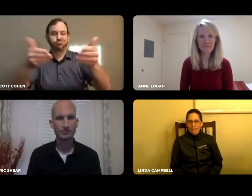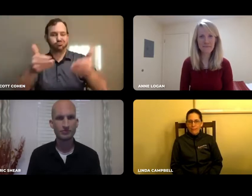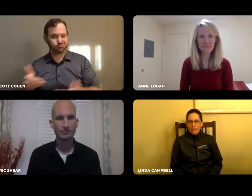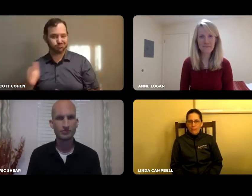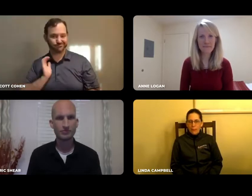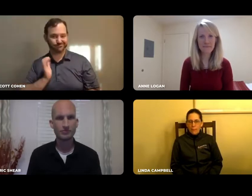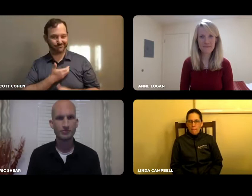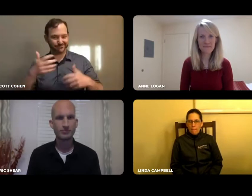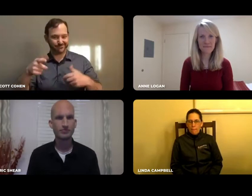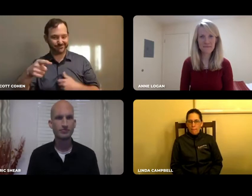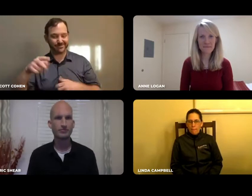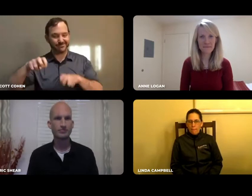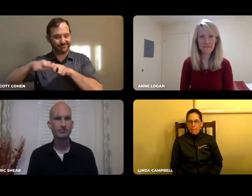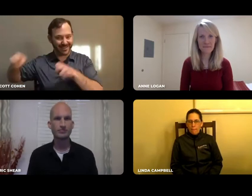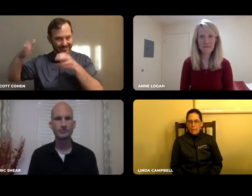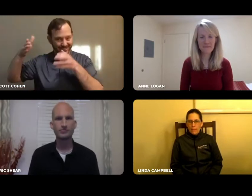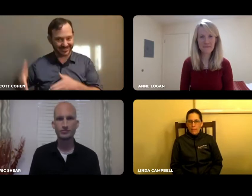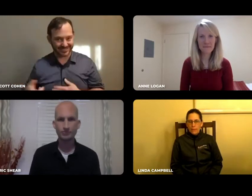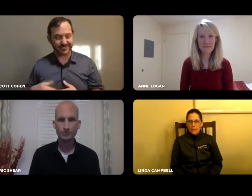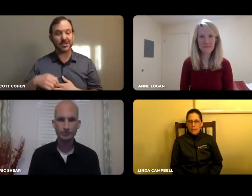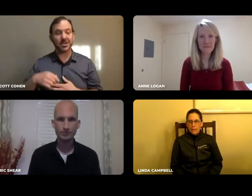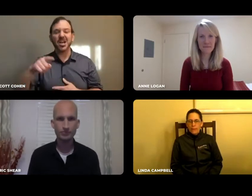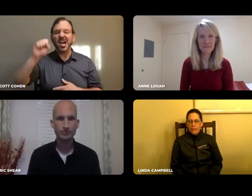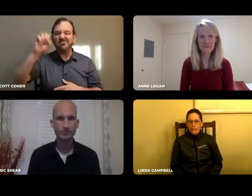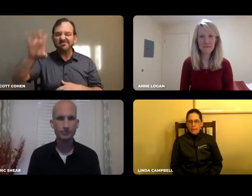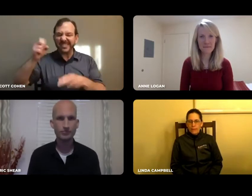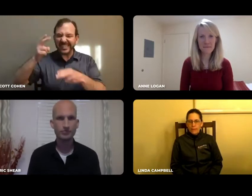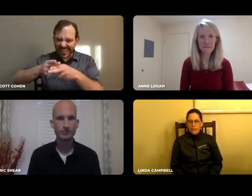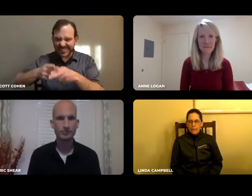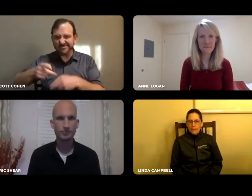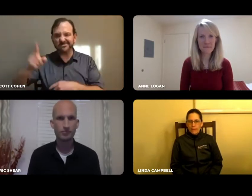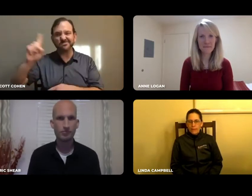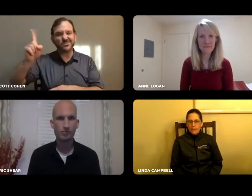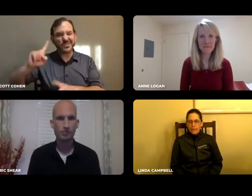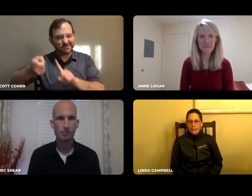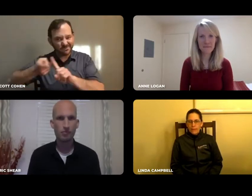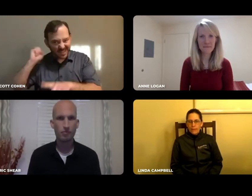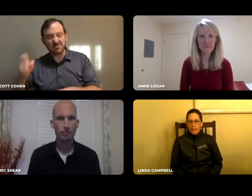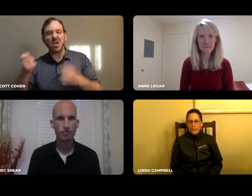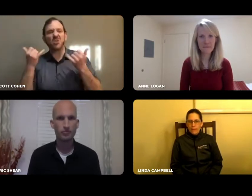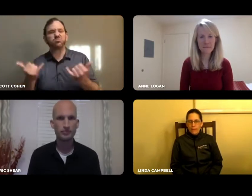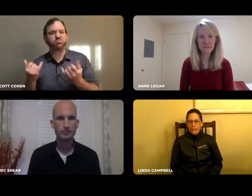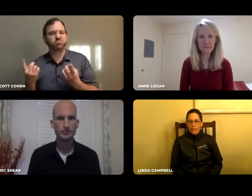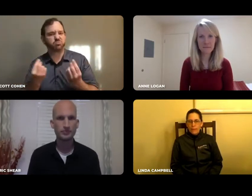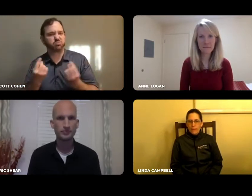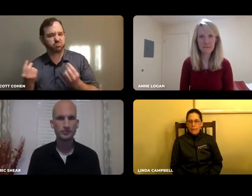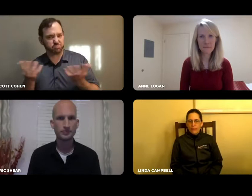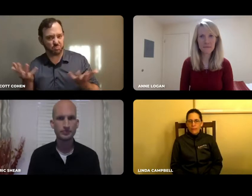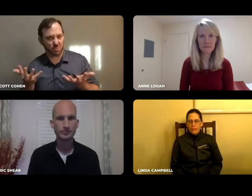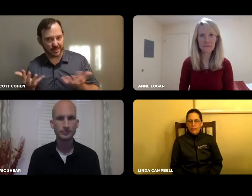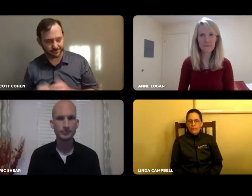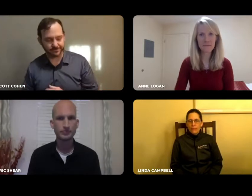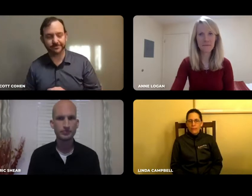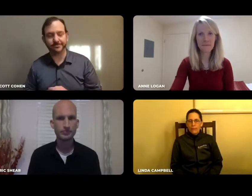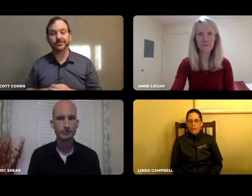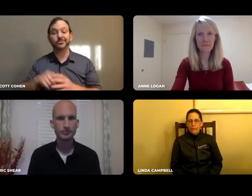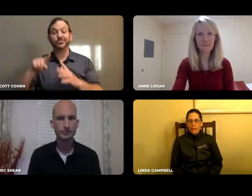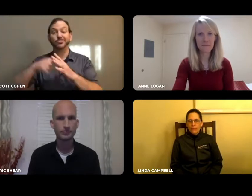I'll introduce the panelists now Tell us your names, where you're at and what you Currently do.